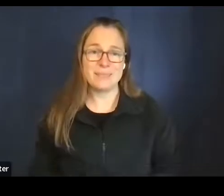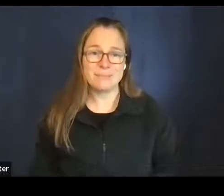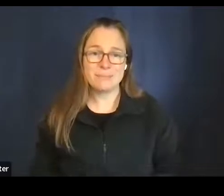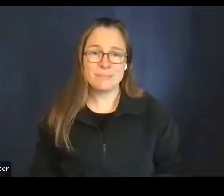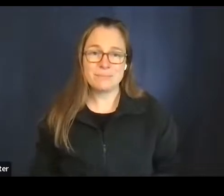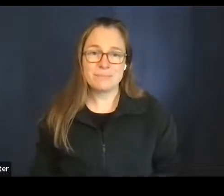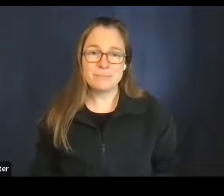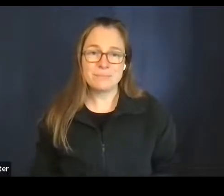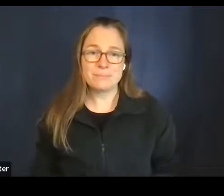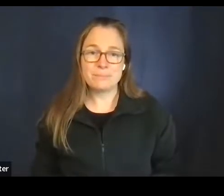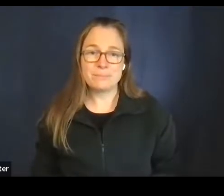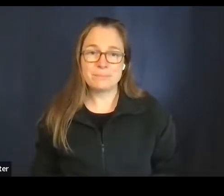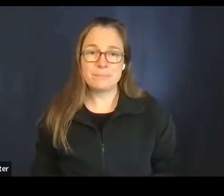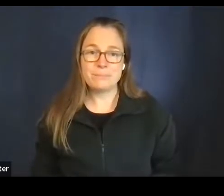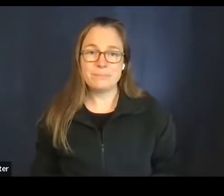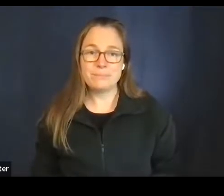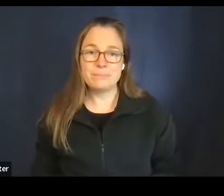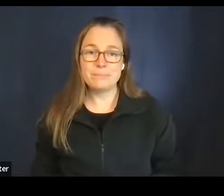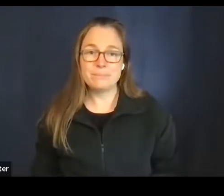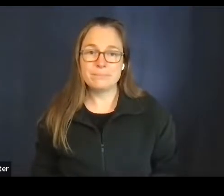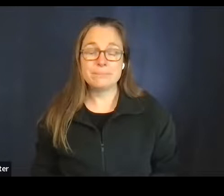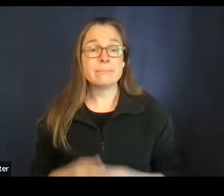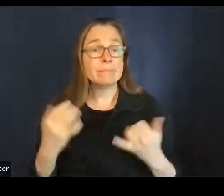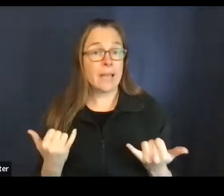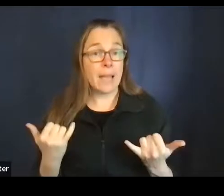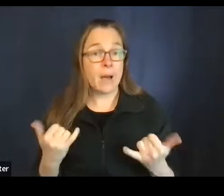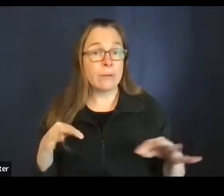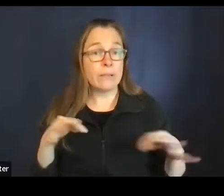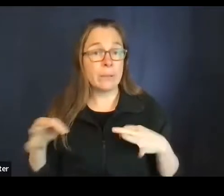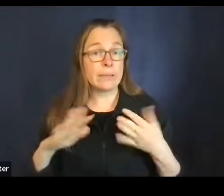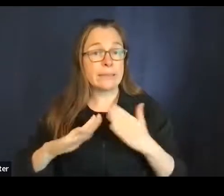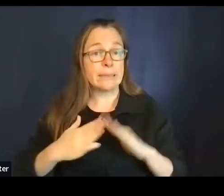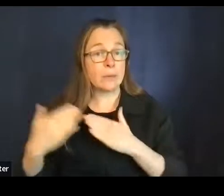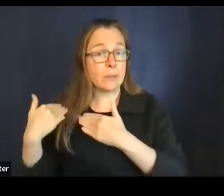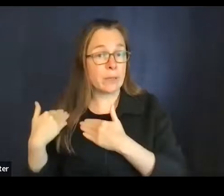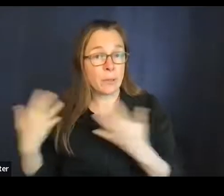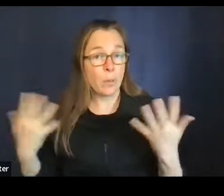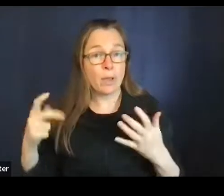Now we move to the city's responsibility. Portlanders have set a new course for our city government.